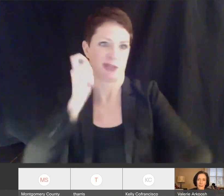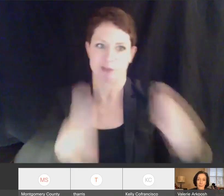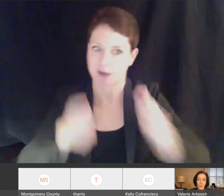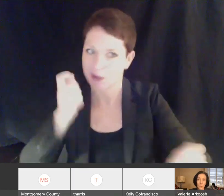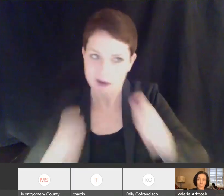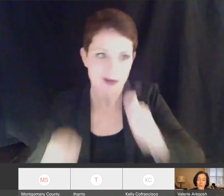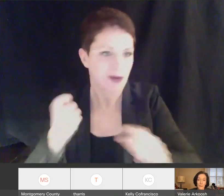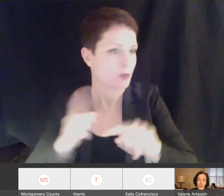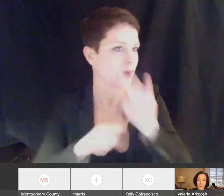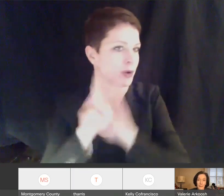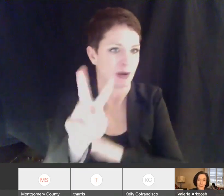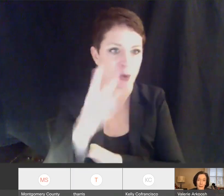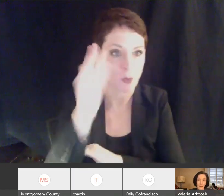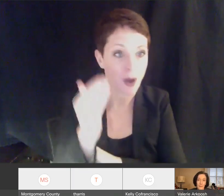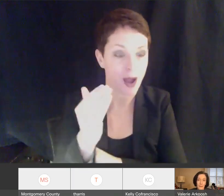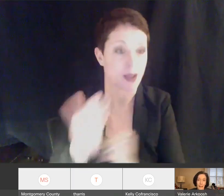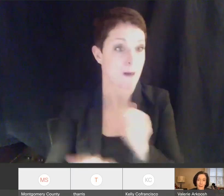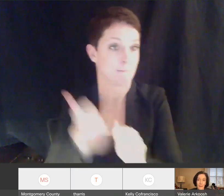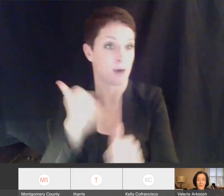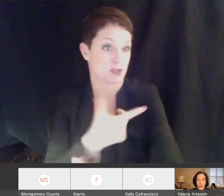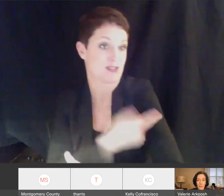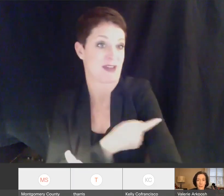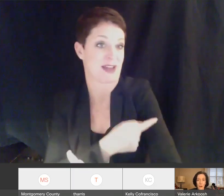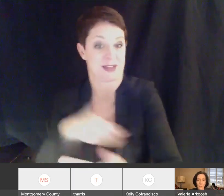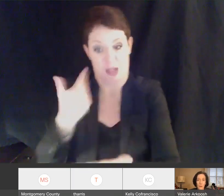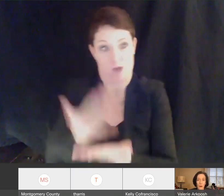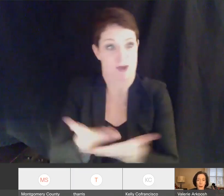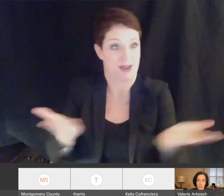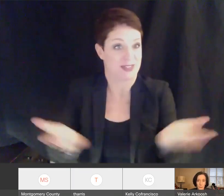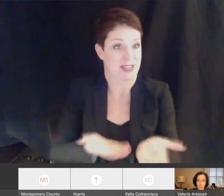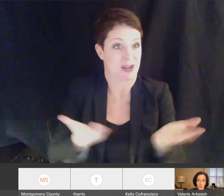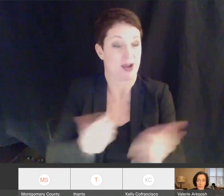the majority of the vaccine that's come into the County has actually gone to our hospitals